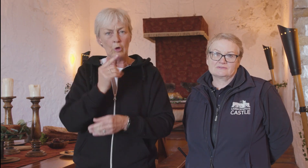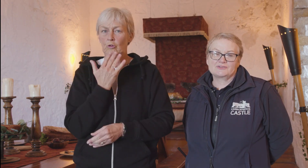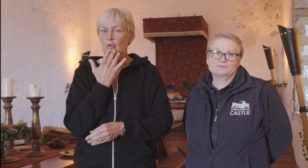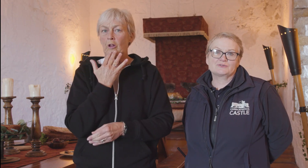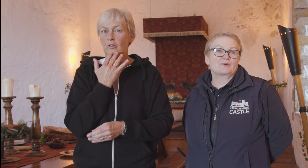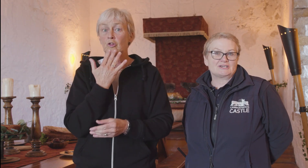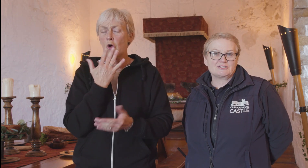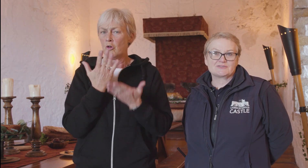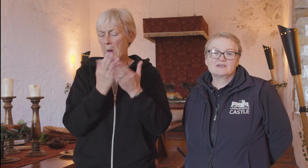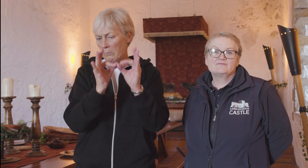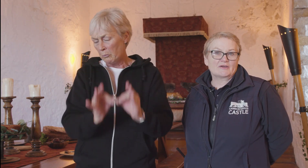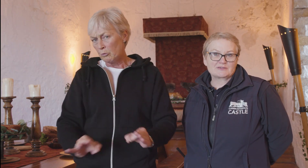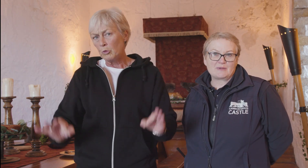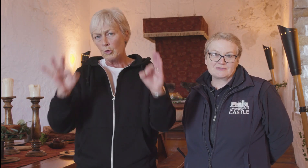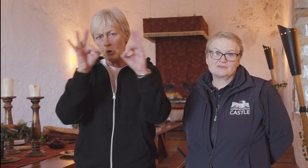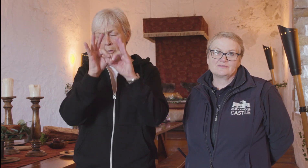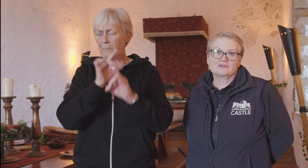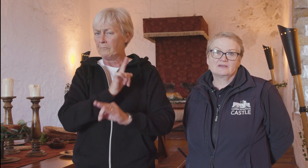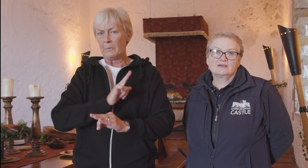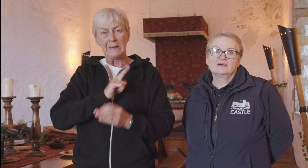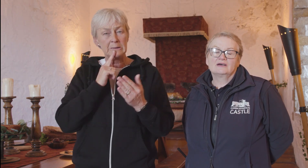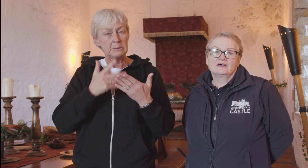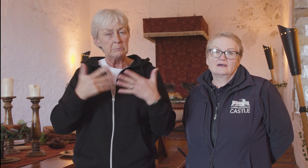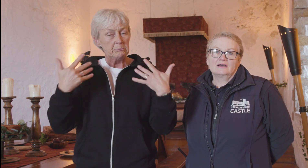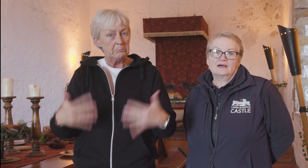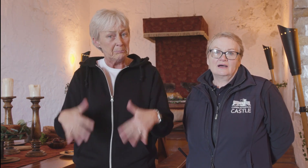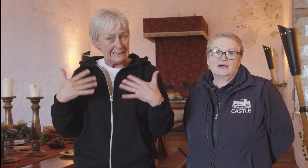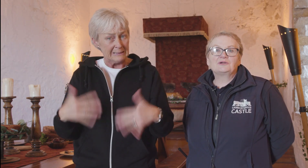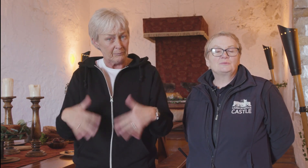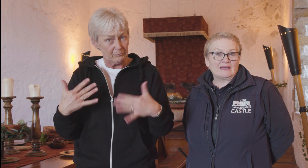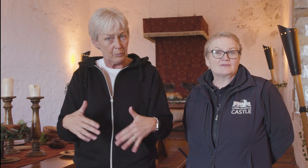Salt was precious, very expensive, and it would be given out